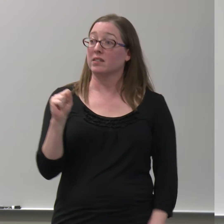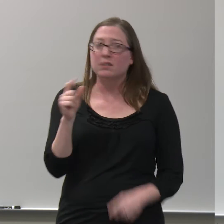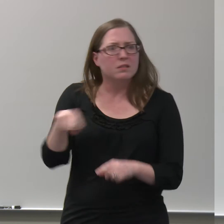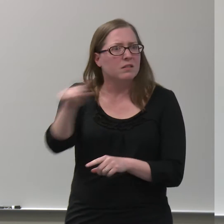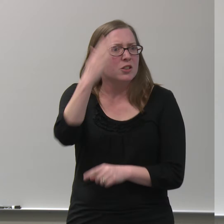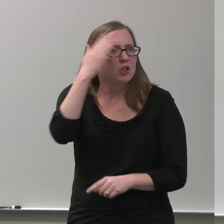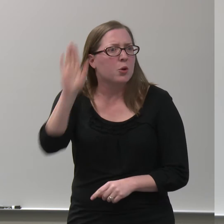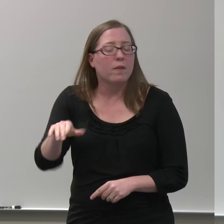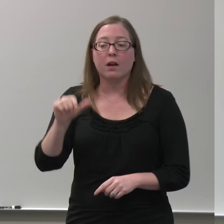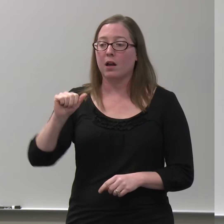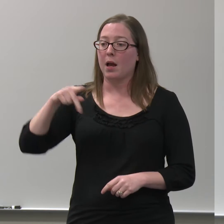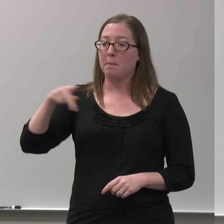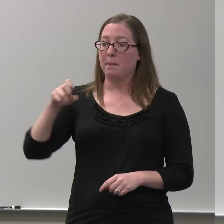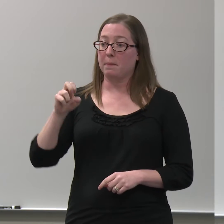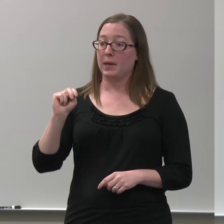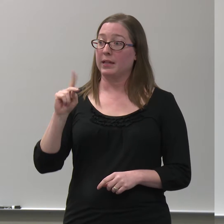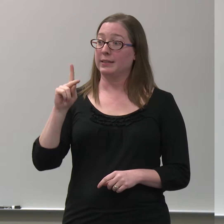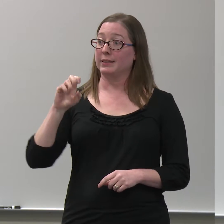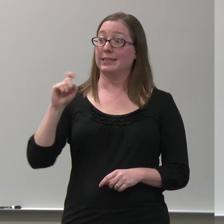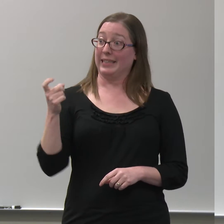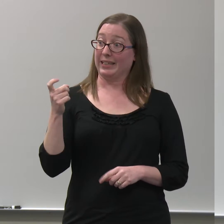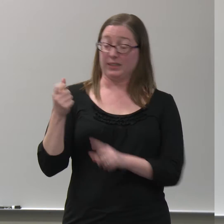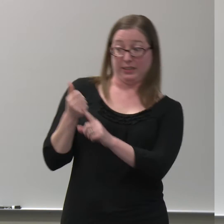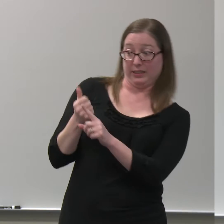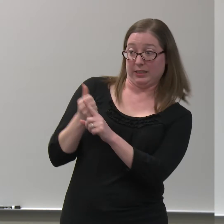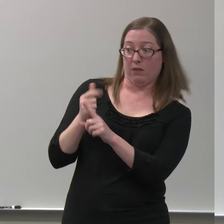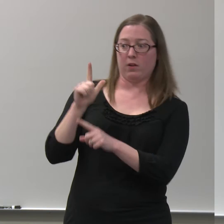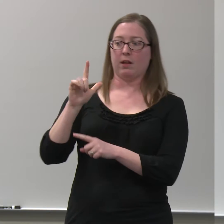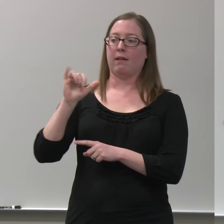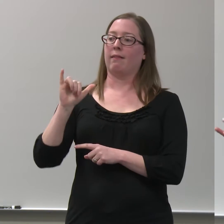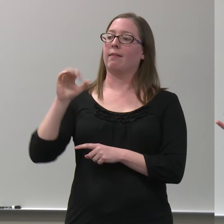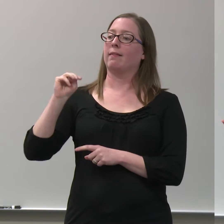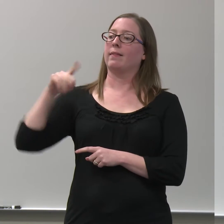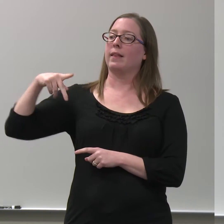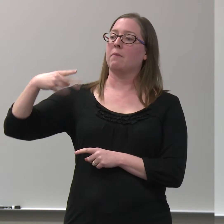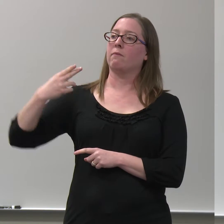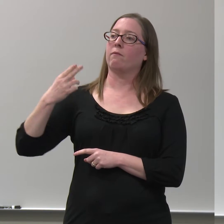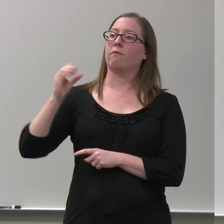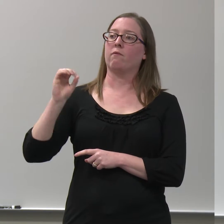Did you know that the appendix is a lymphoid organ? It's actually just composed of lymphocytes,